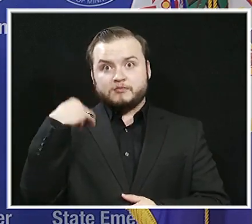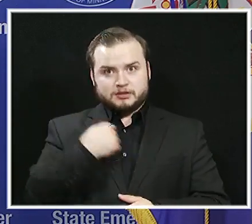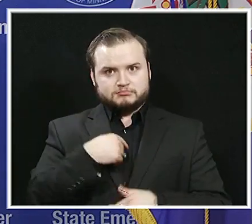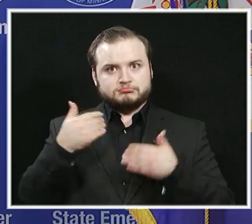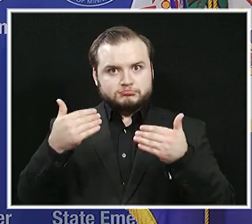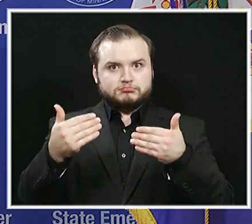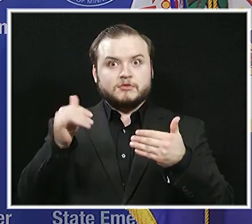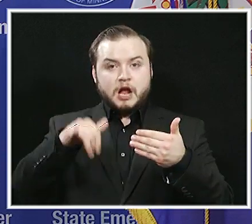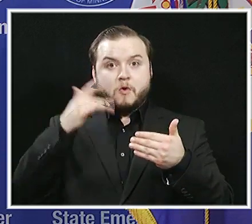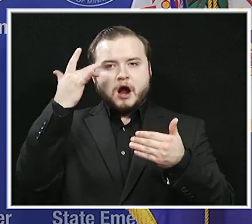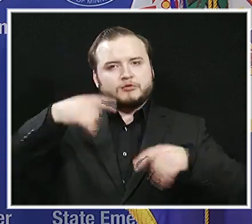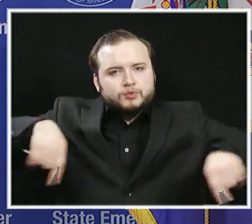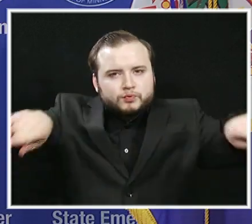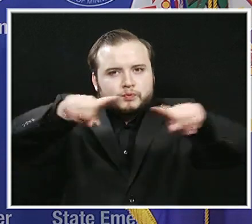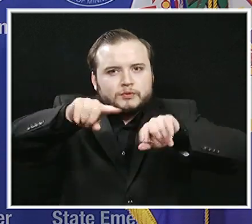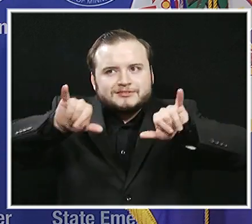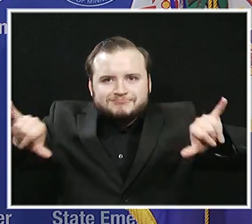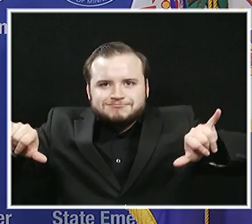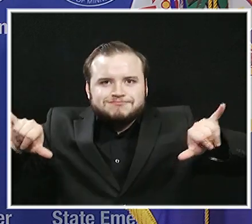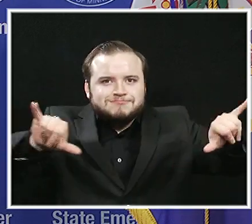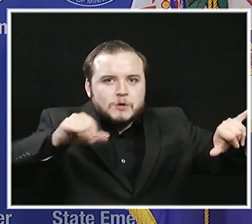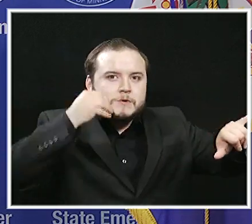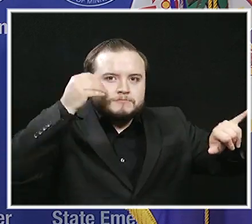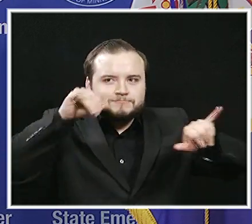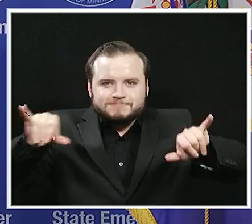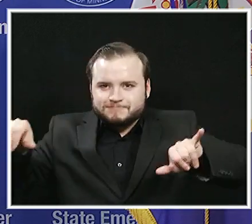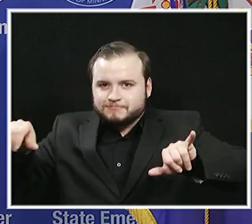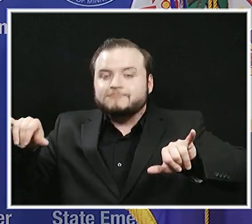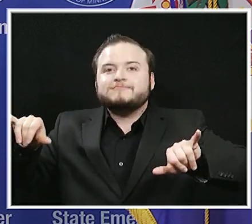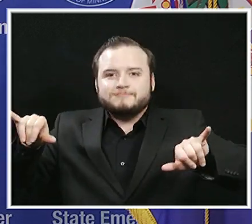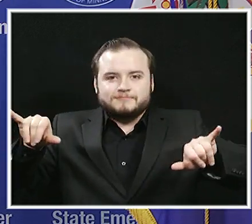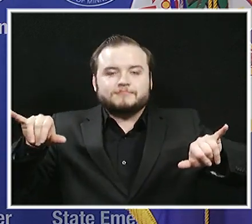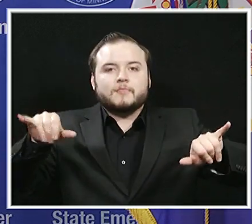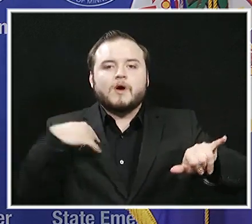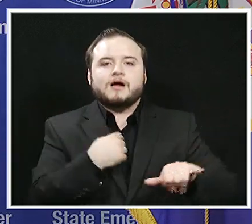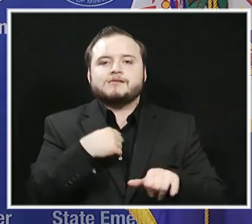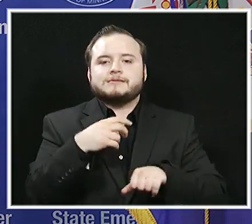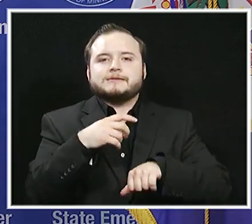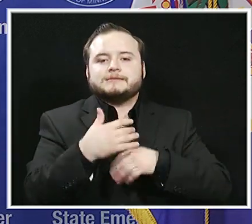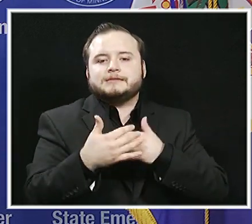those are -- only reason we're able to do that is because of what you've done over the last four weeks.